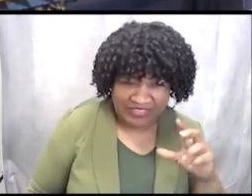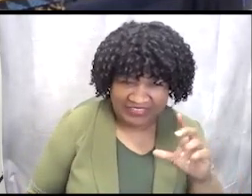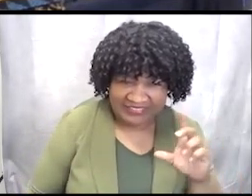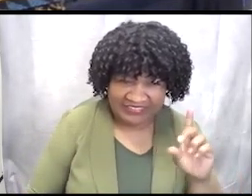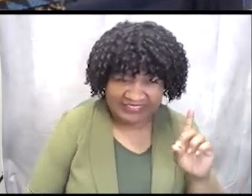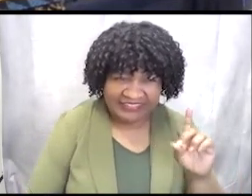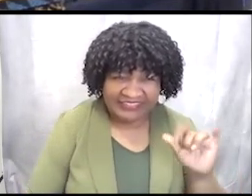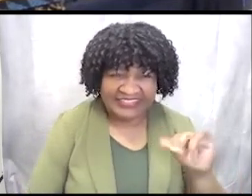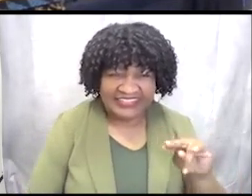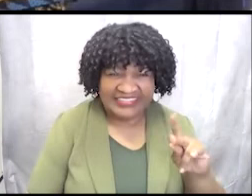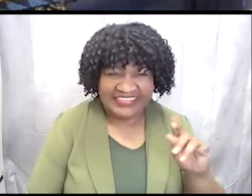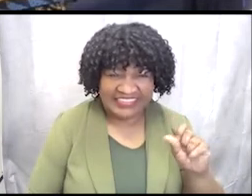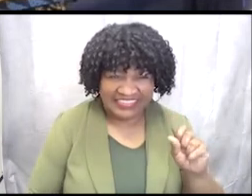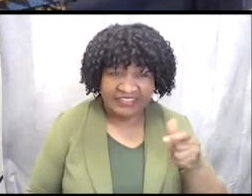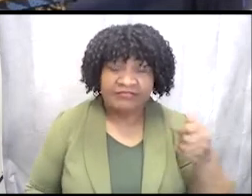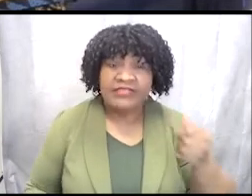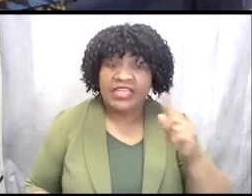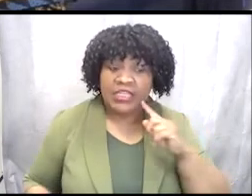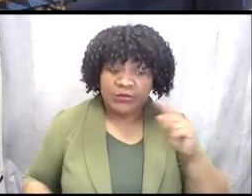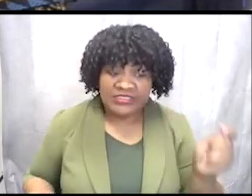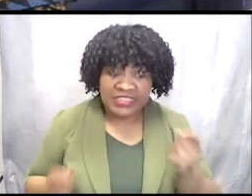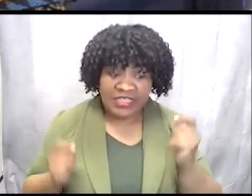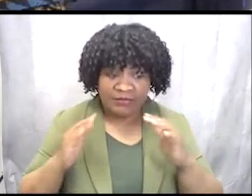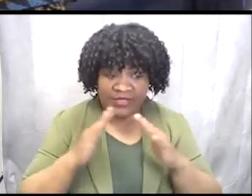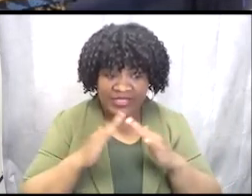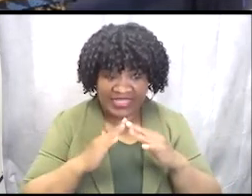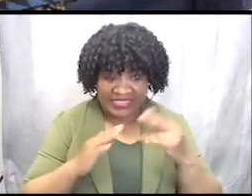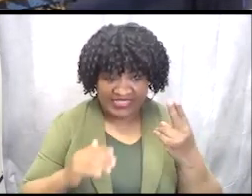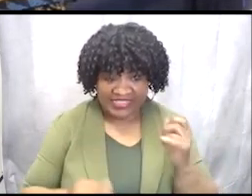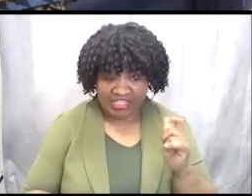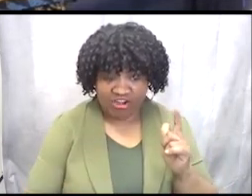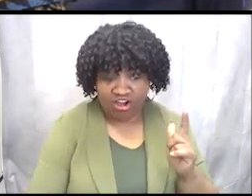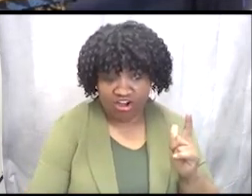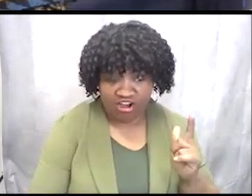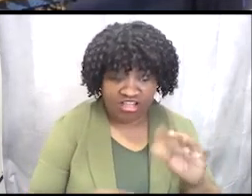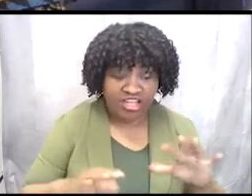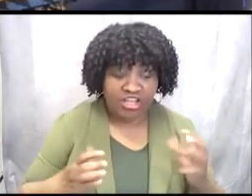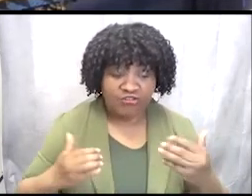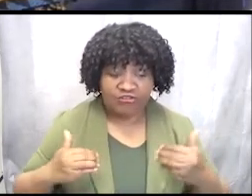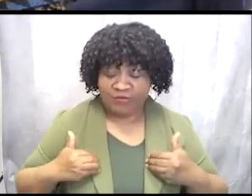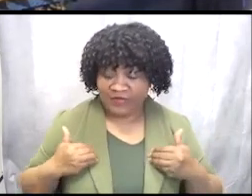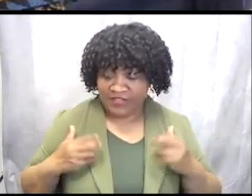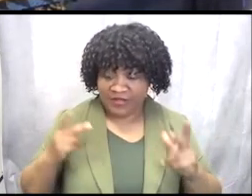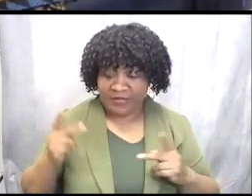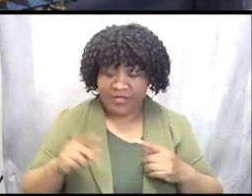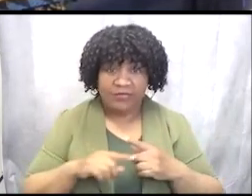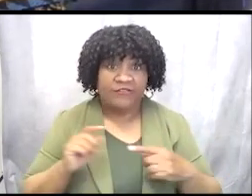And he was celebrating in the Blue Room at City Hall, a group of young folks from Harlem